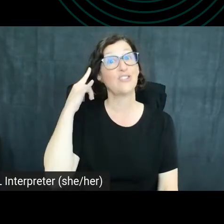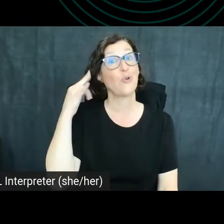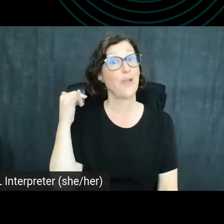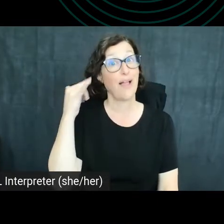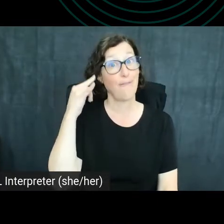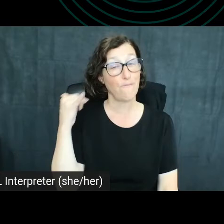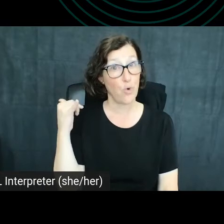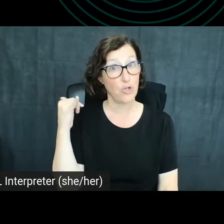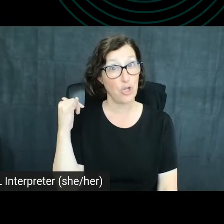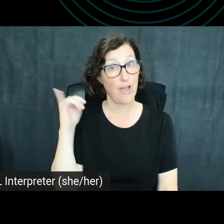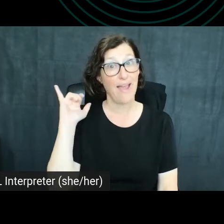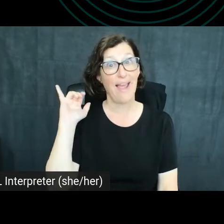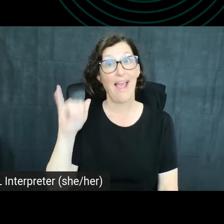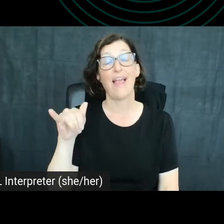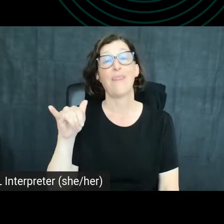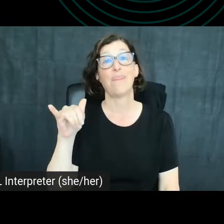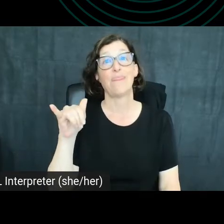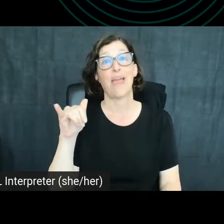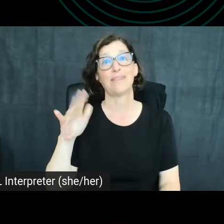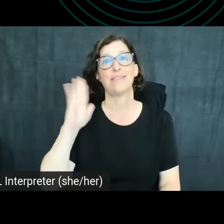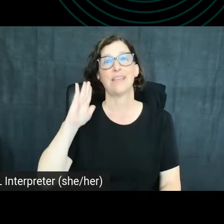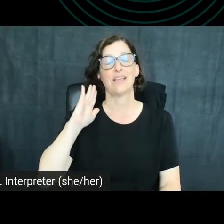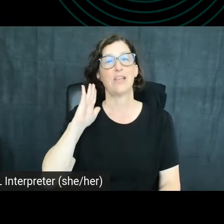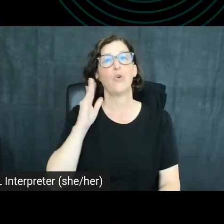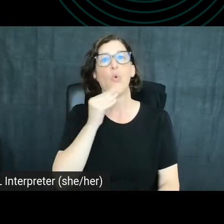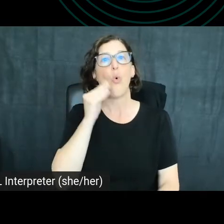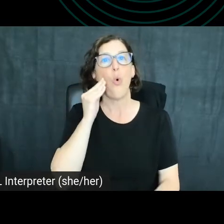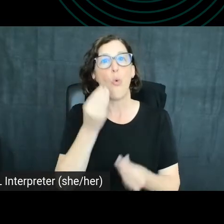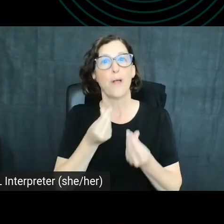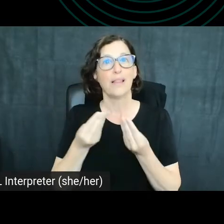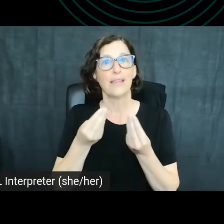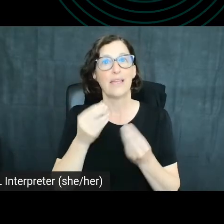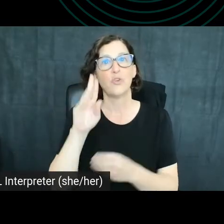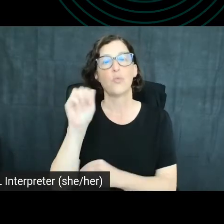which is on the ancestral homeland of the Ramaytush Ohlone people.